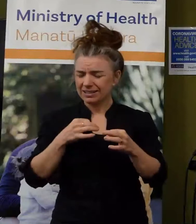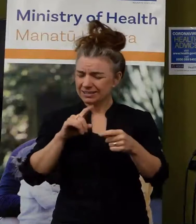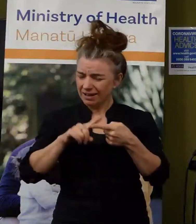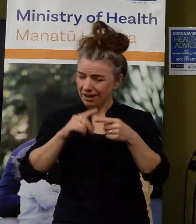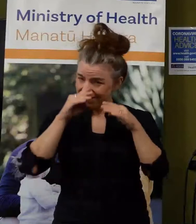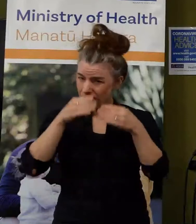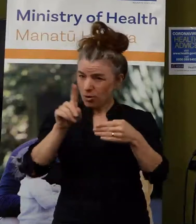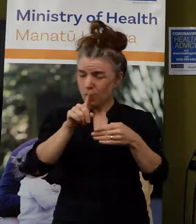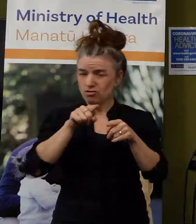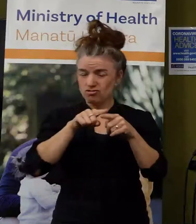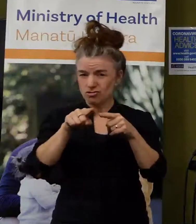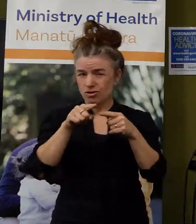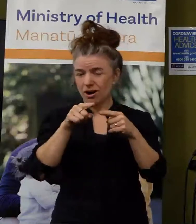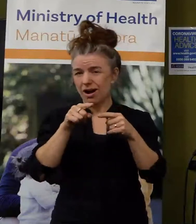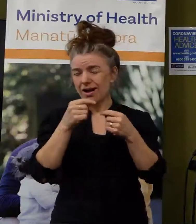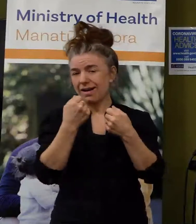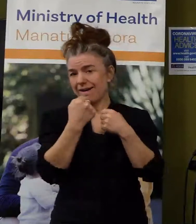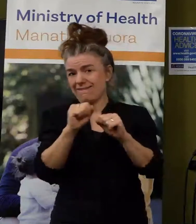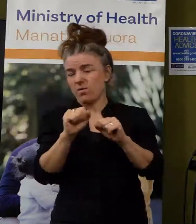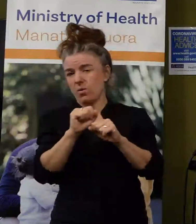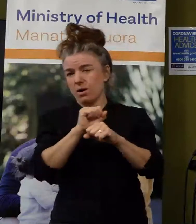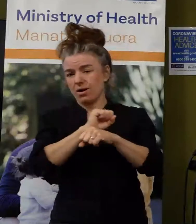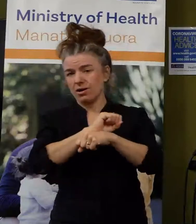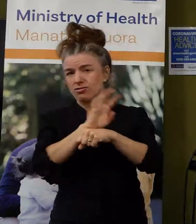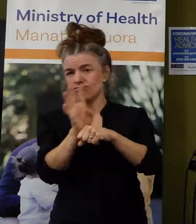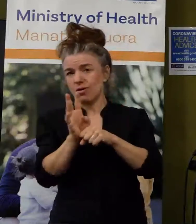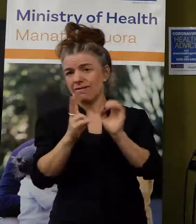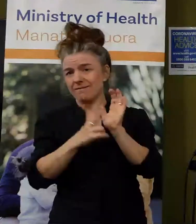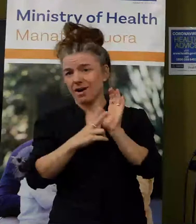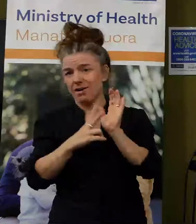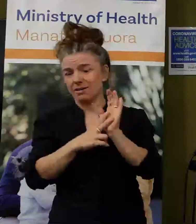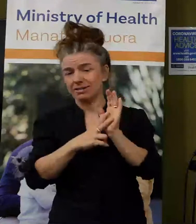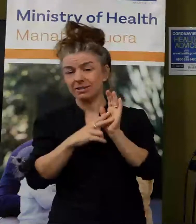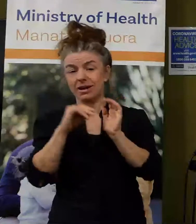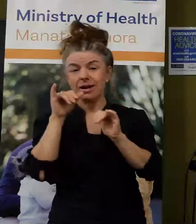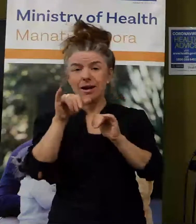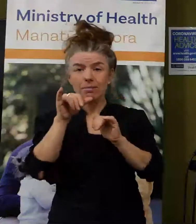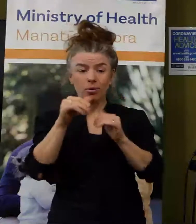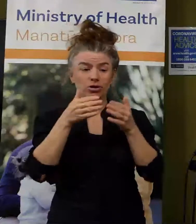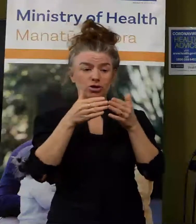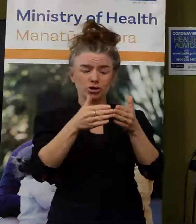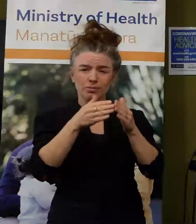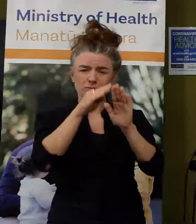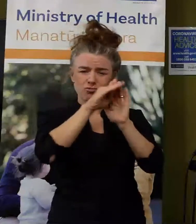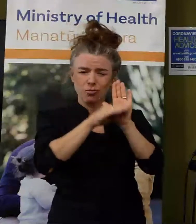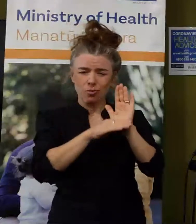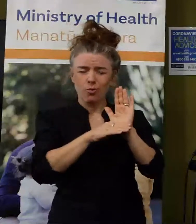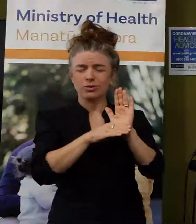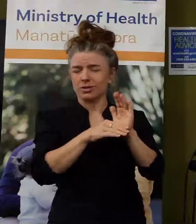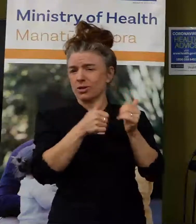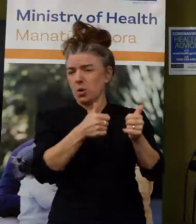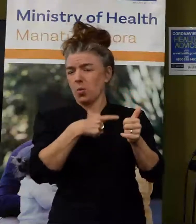And the border restrictions have been really important for us, because it's given us time to see